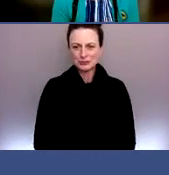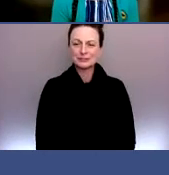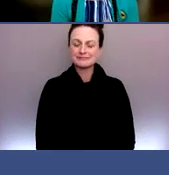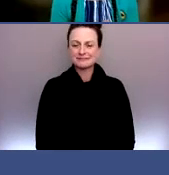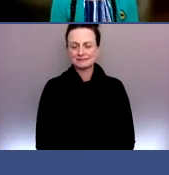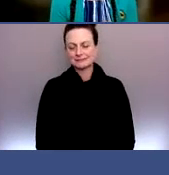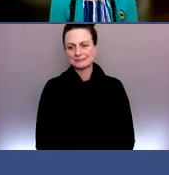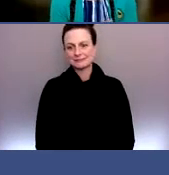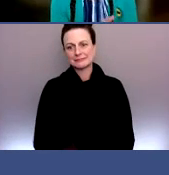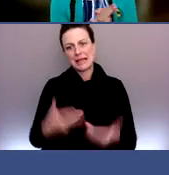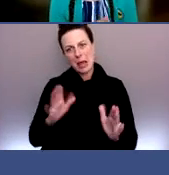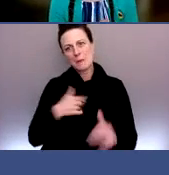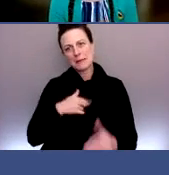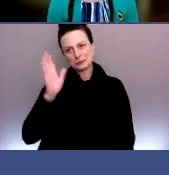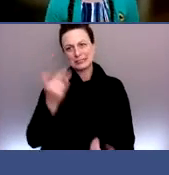me to present today. DR LEE GASEOMA: